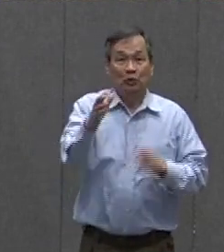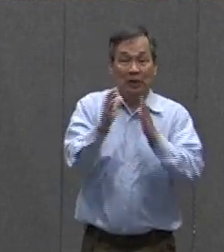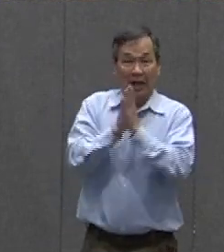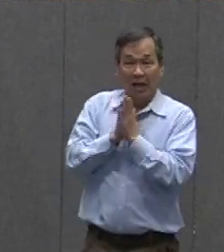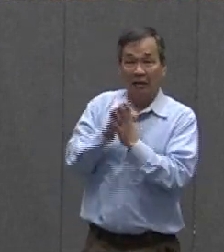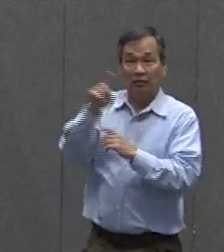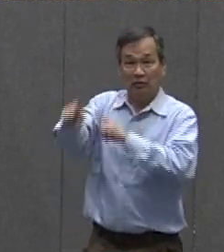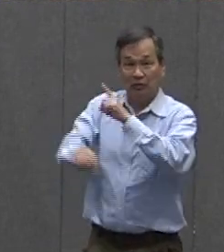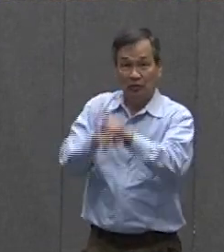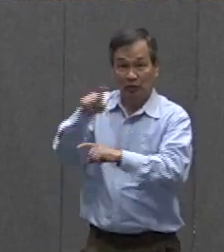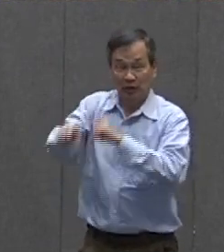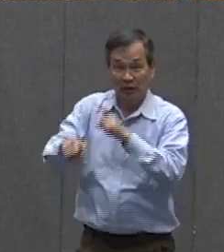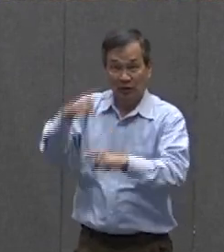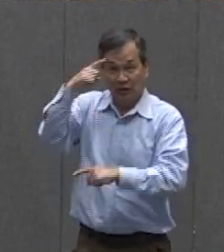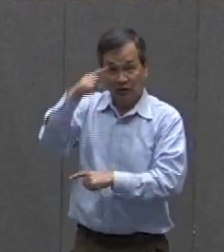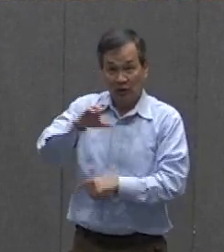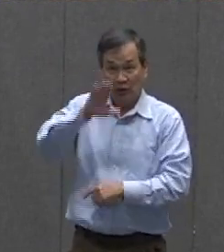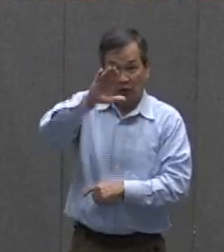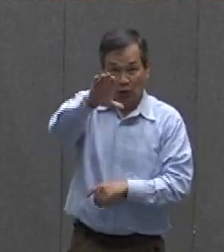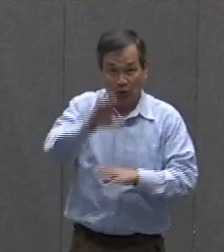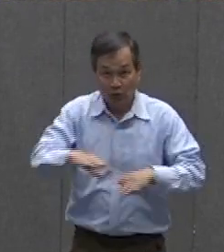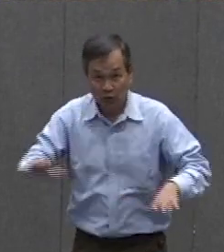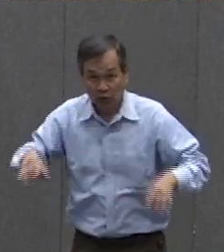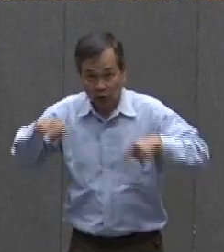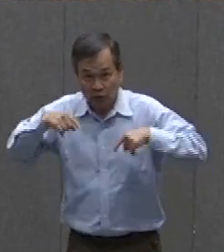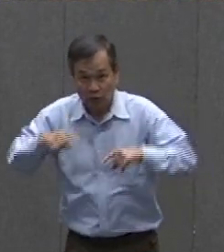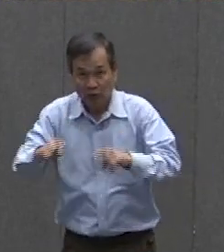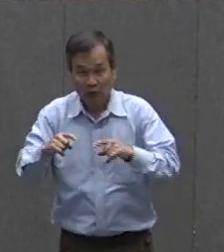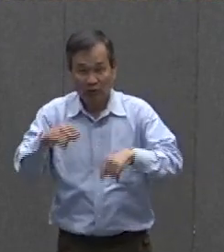during disclosure time, consider questions